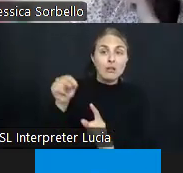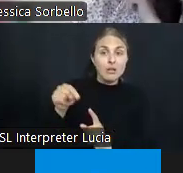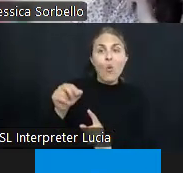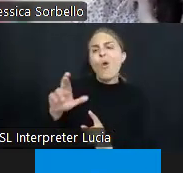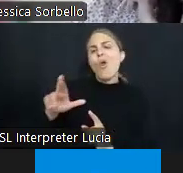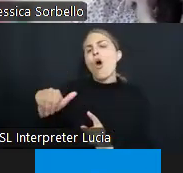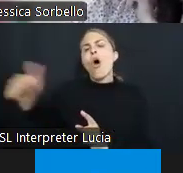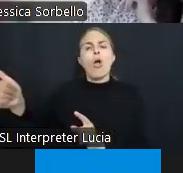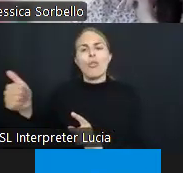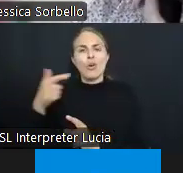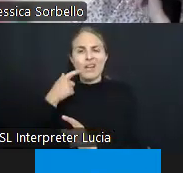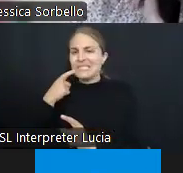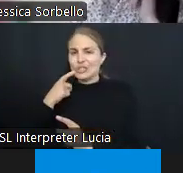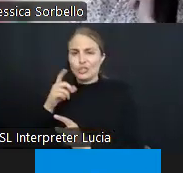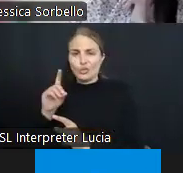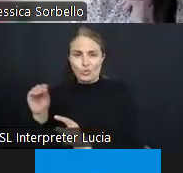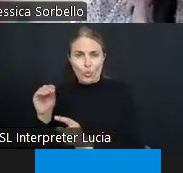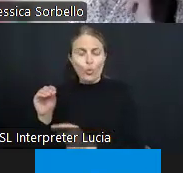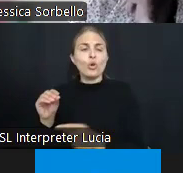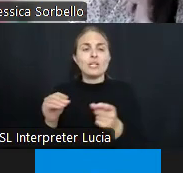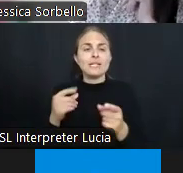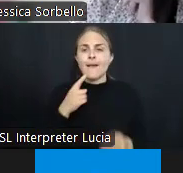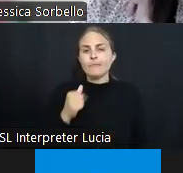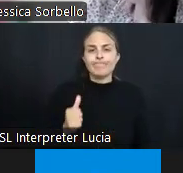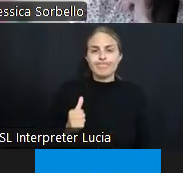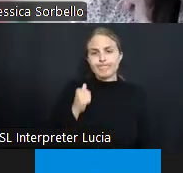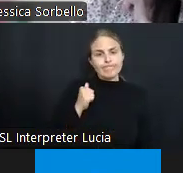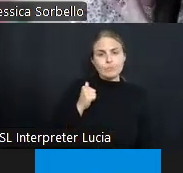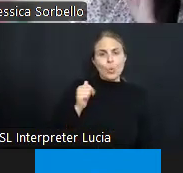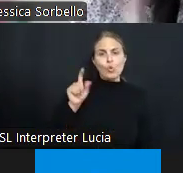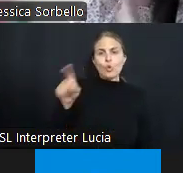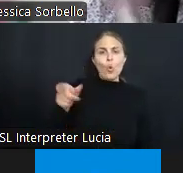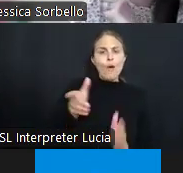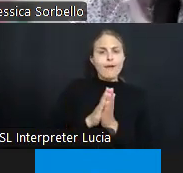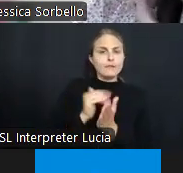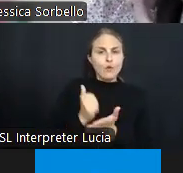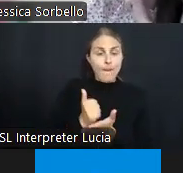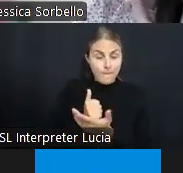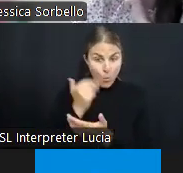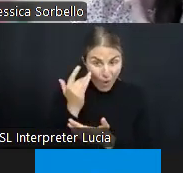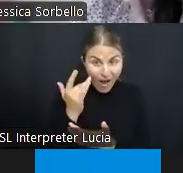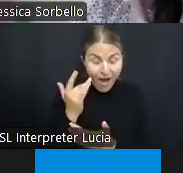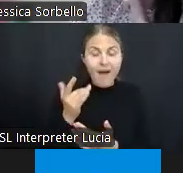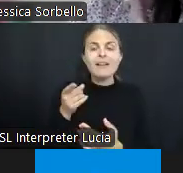the concern of how neighbor ins the community would view them. Again, that perceived fear of stigma is